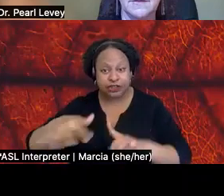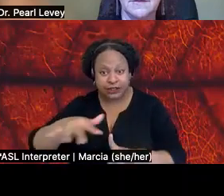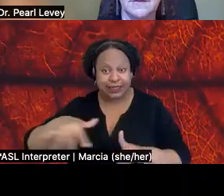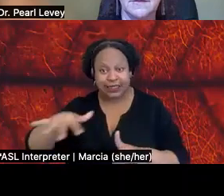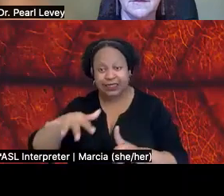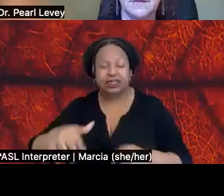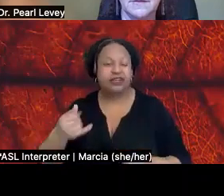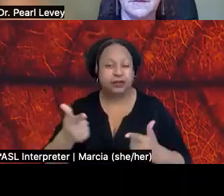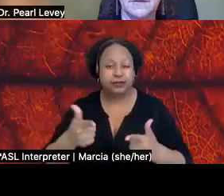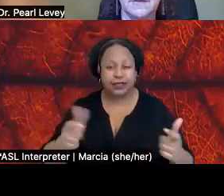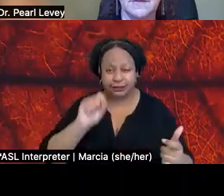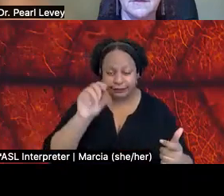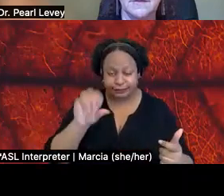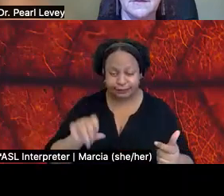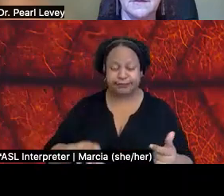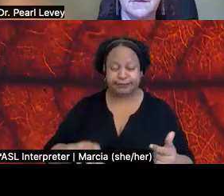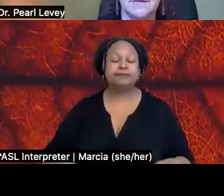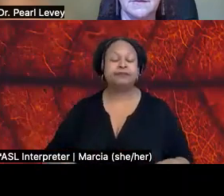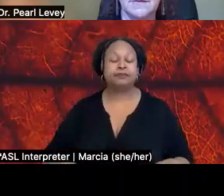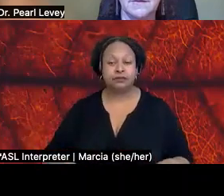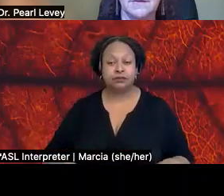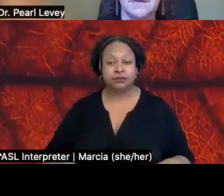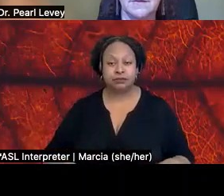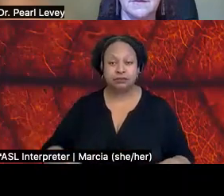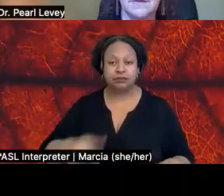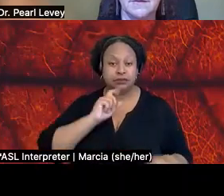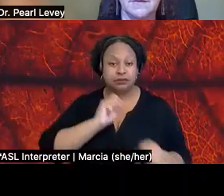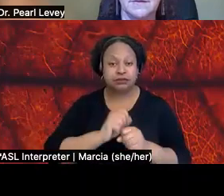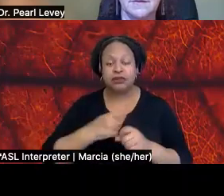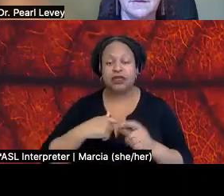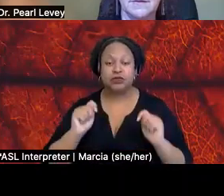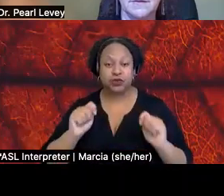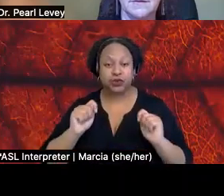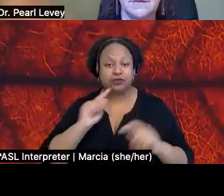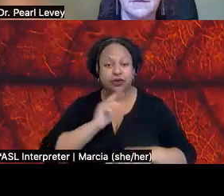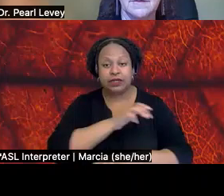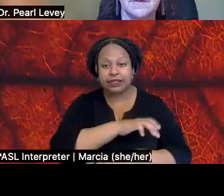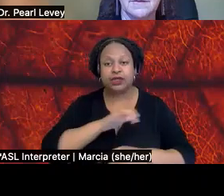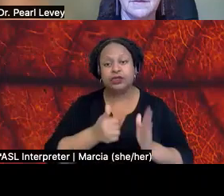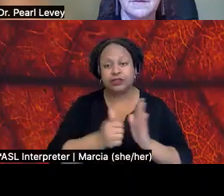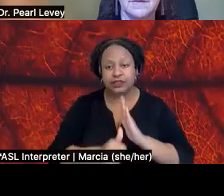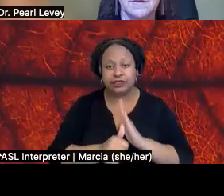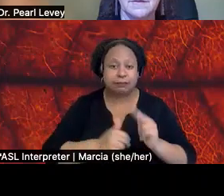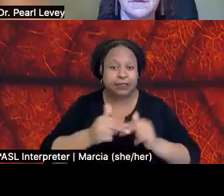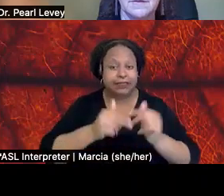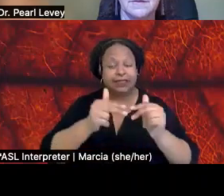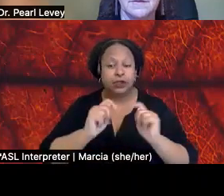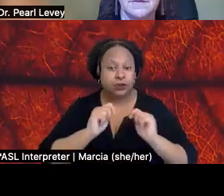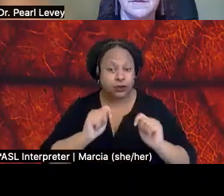We do have tutoring if you will, clinical skills building tutoring that we offer within our program